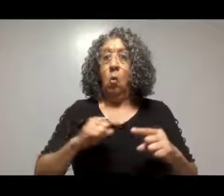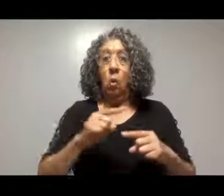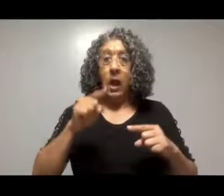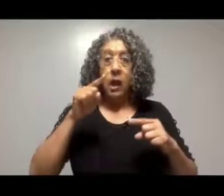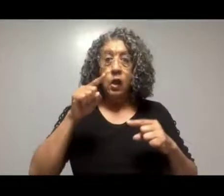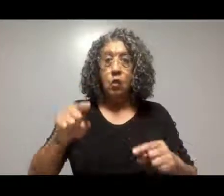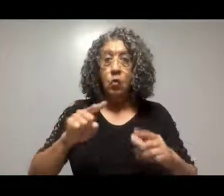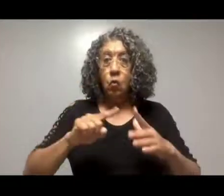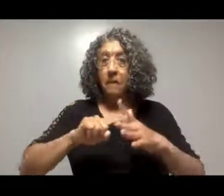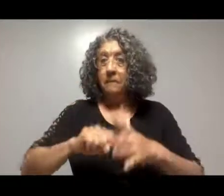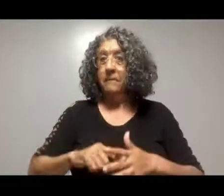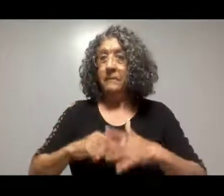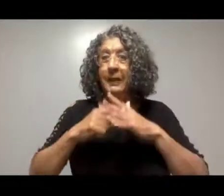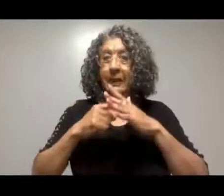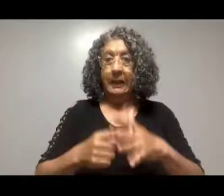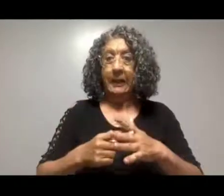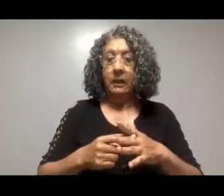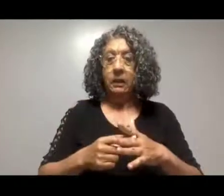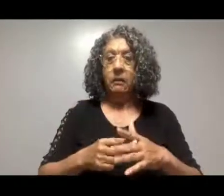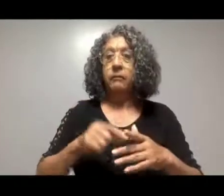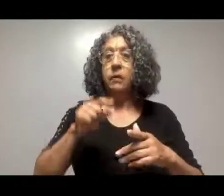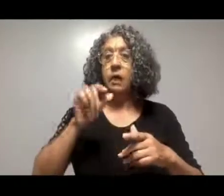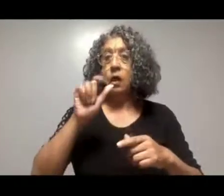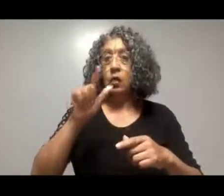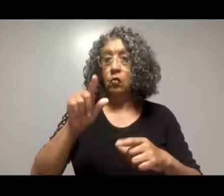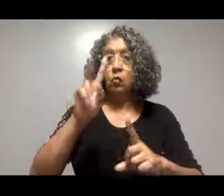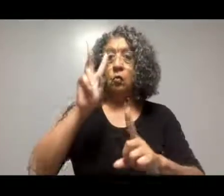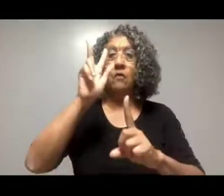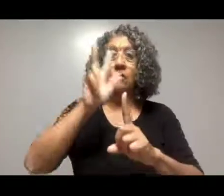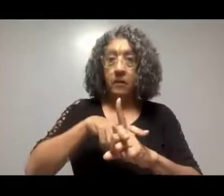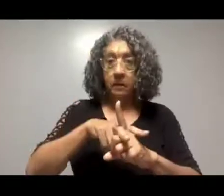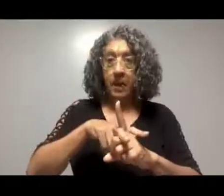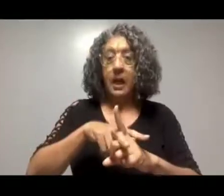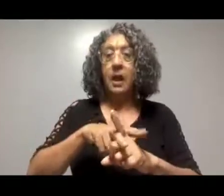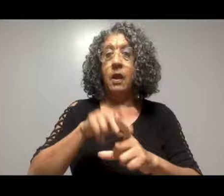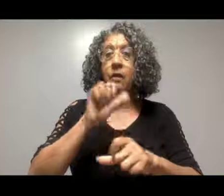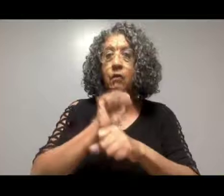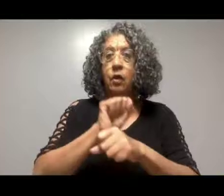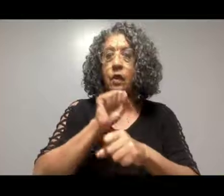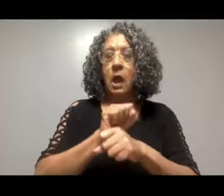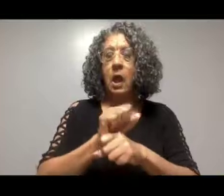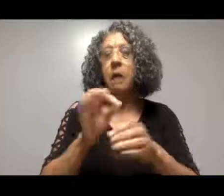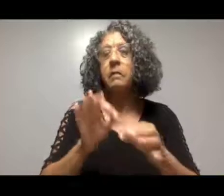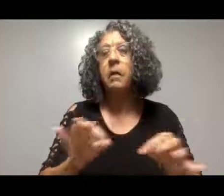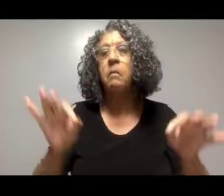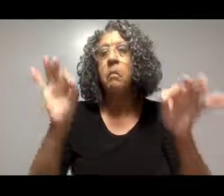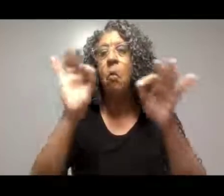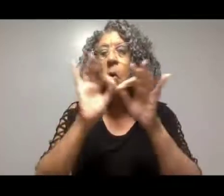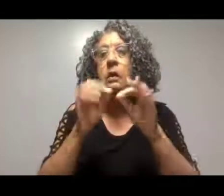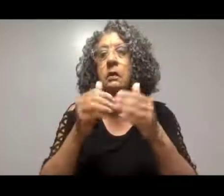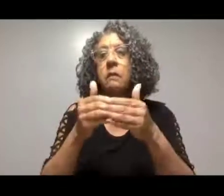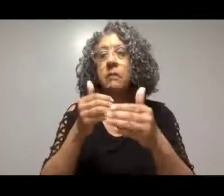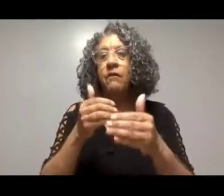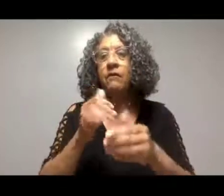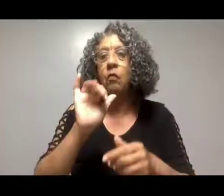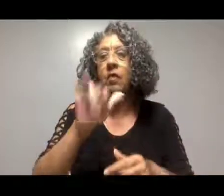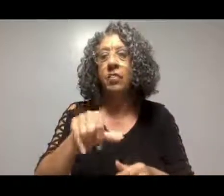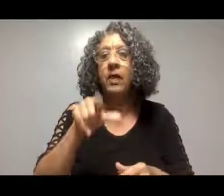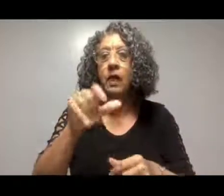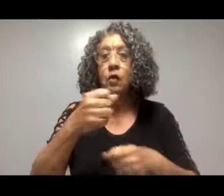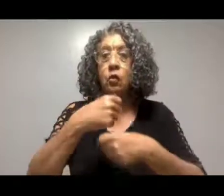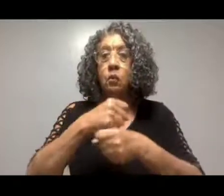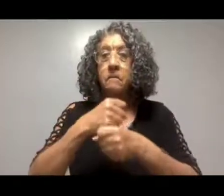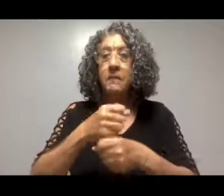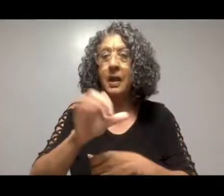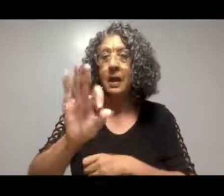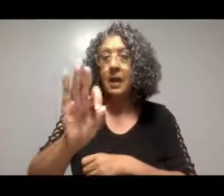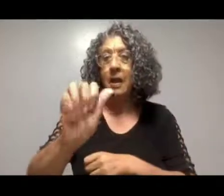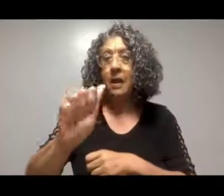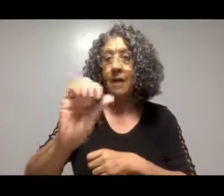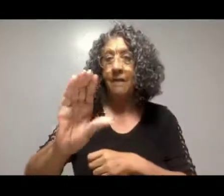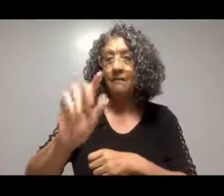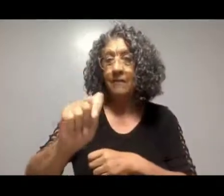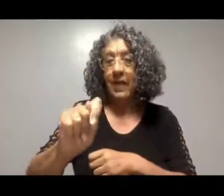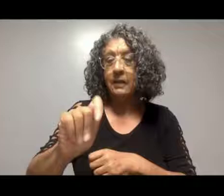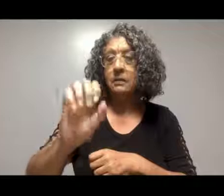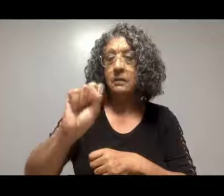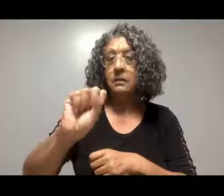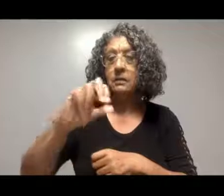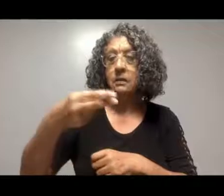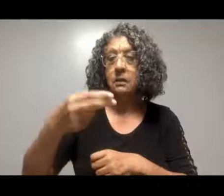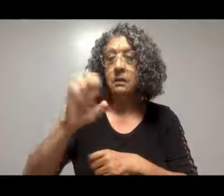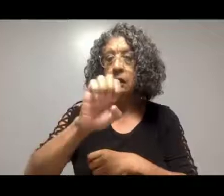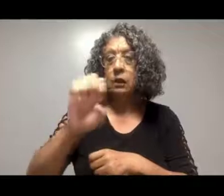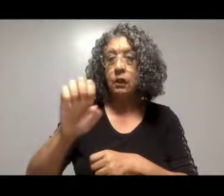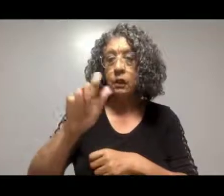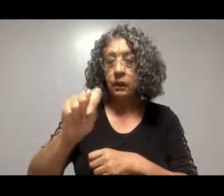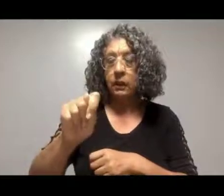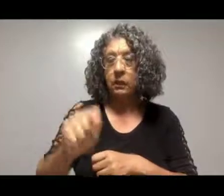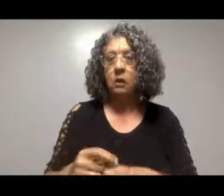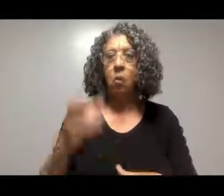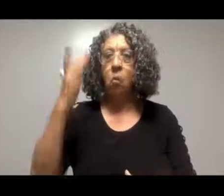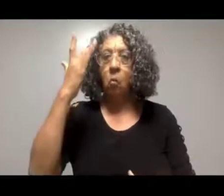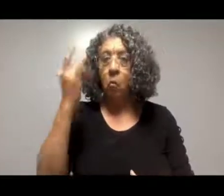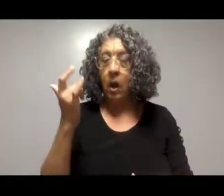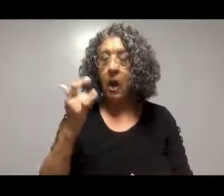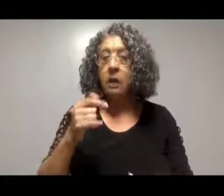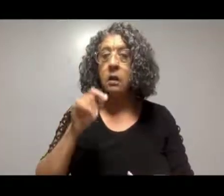When you begin applying for jobs, it's very important you make a fact sheet.